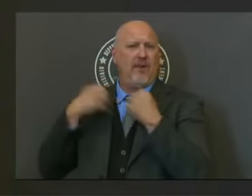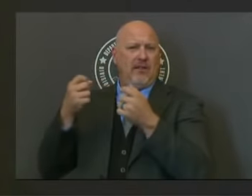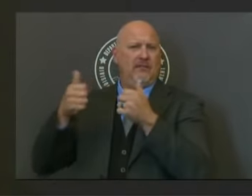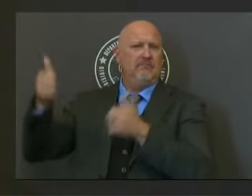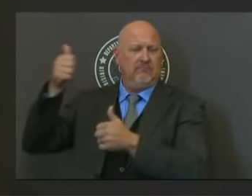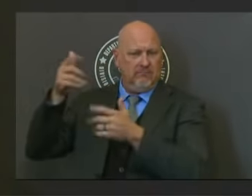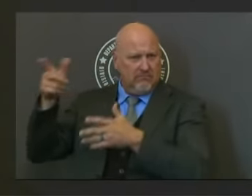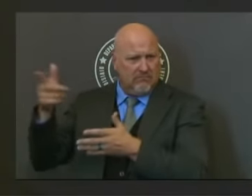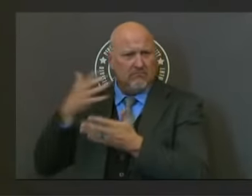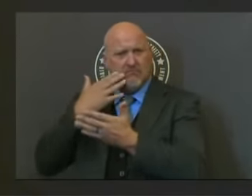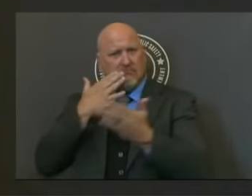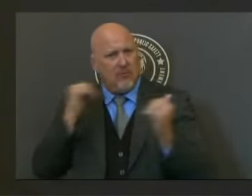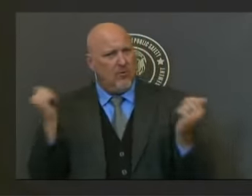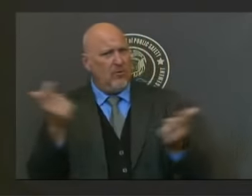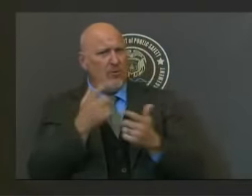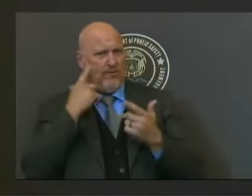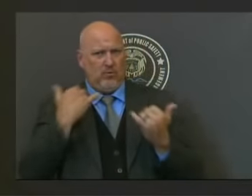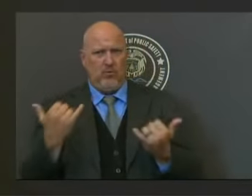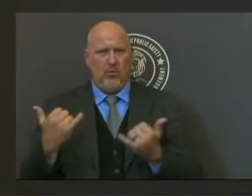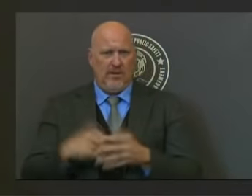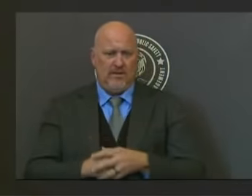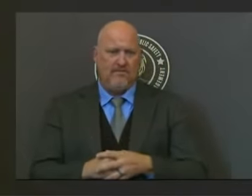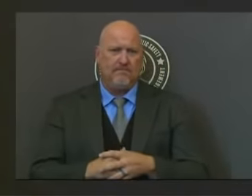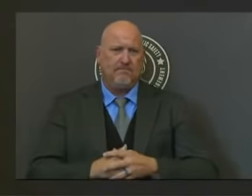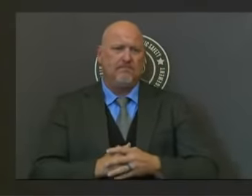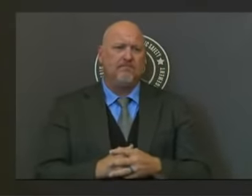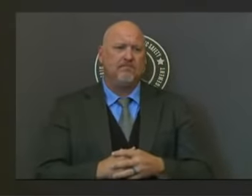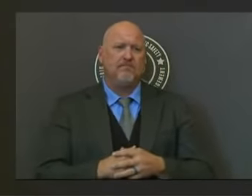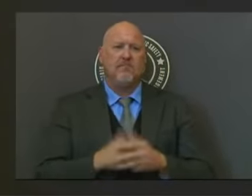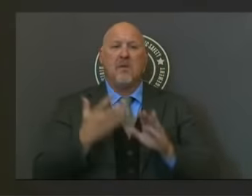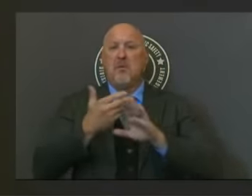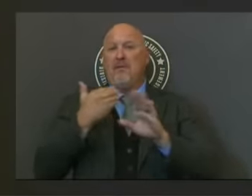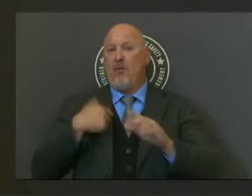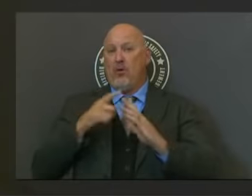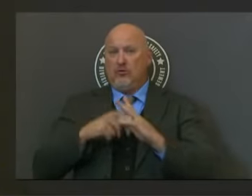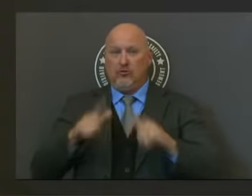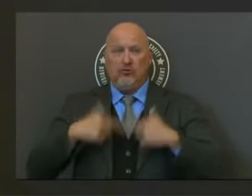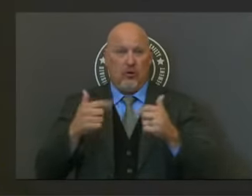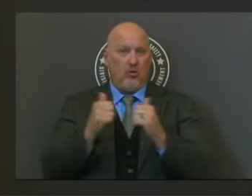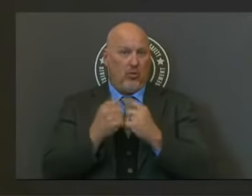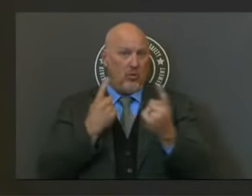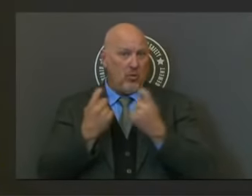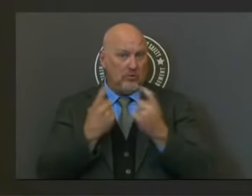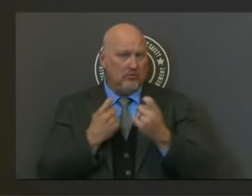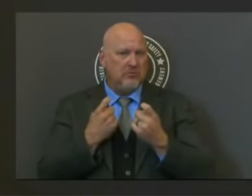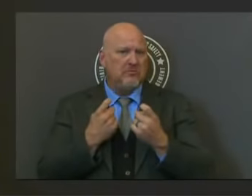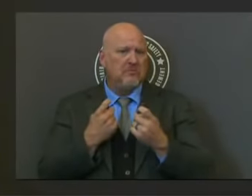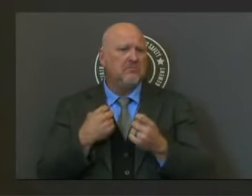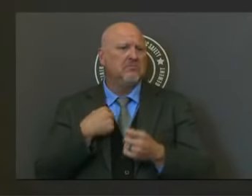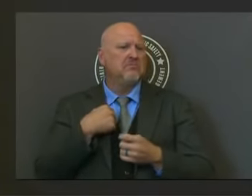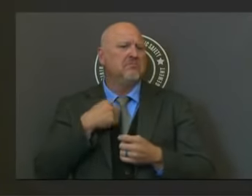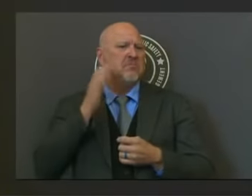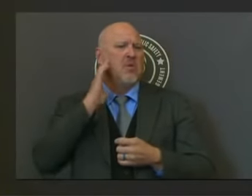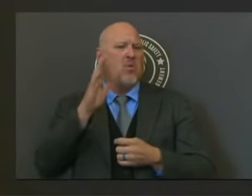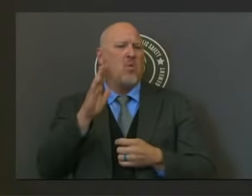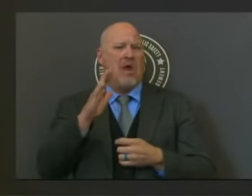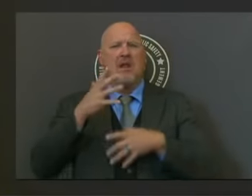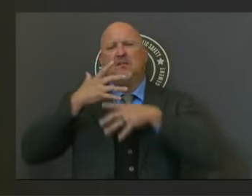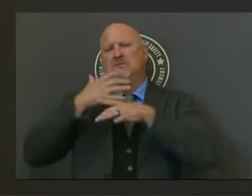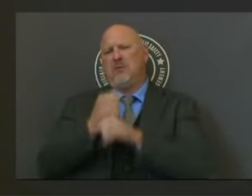let me just before under the question just to summarize again